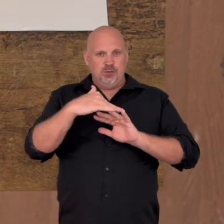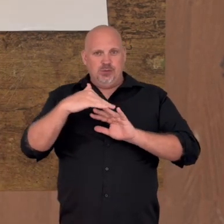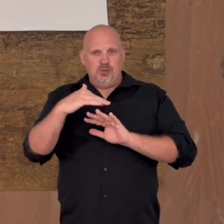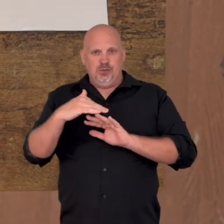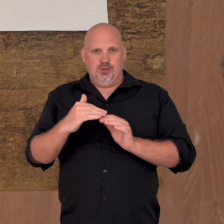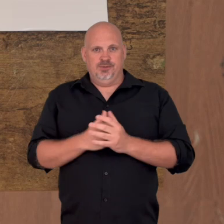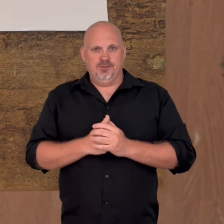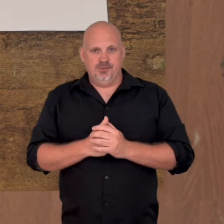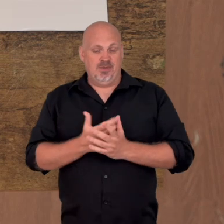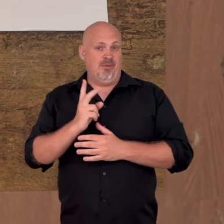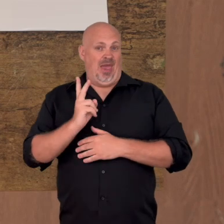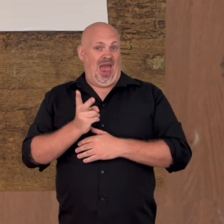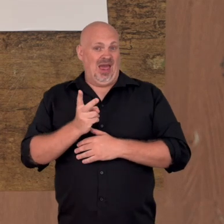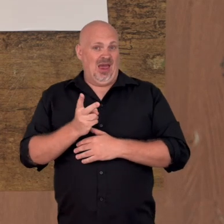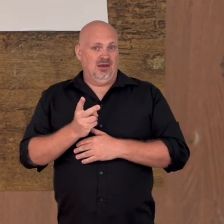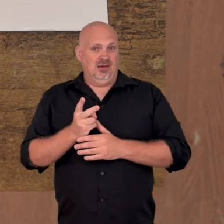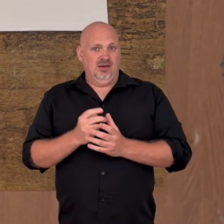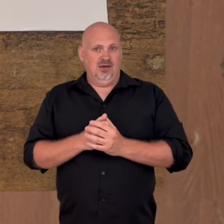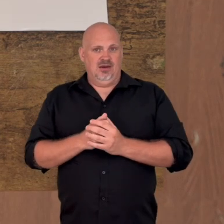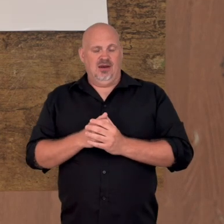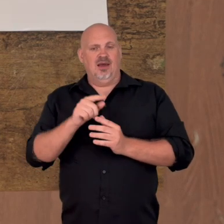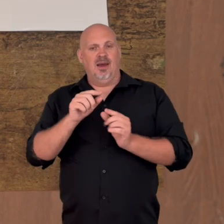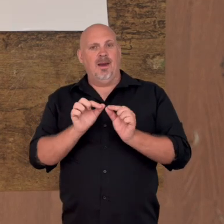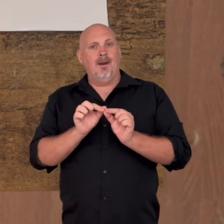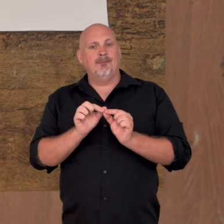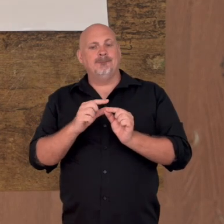see the veins are like like lines can you see them lines lines